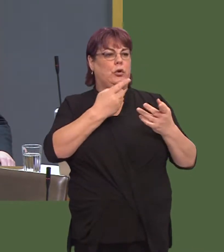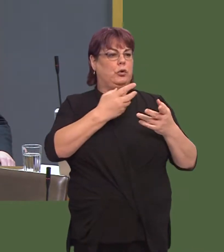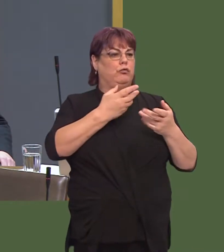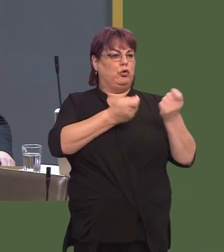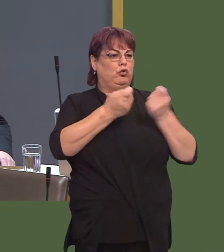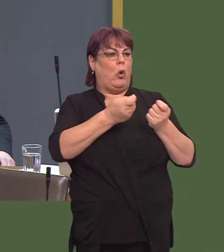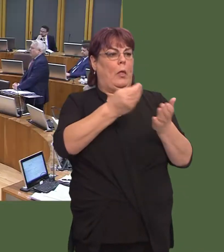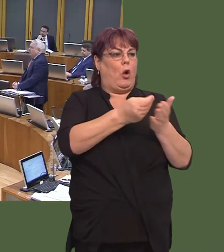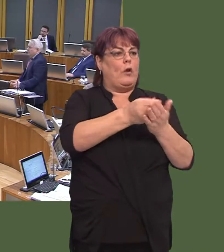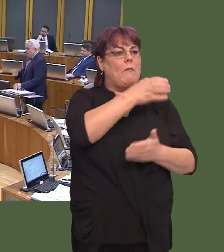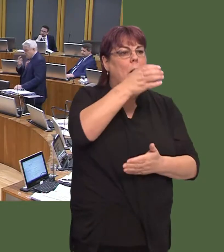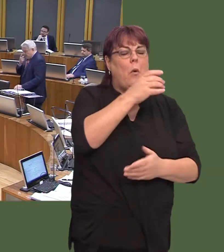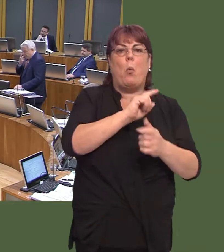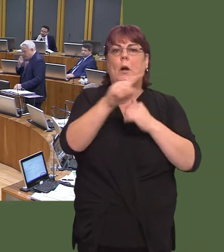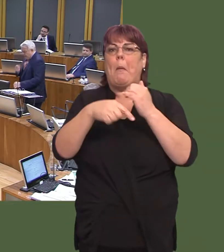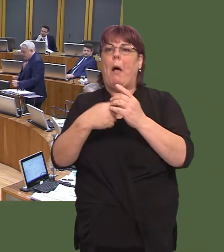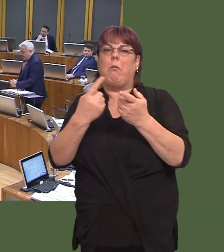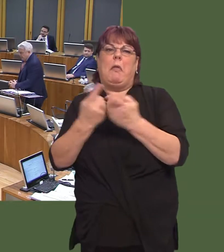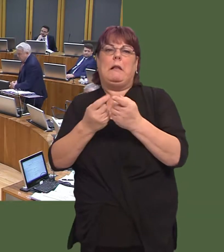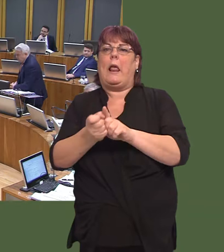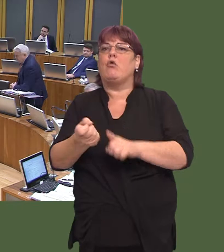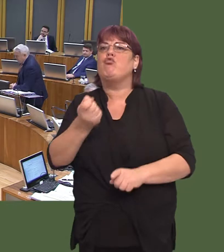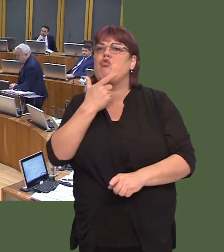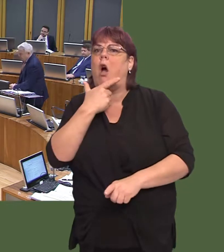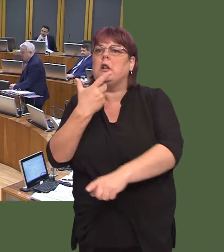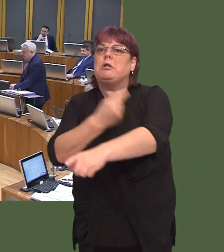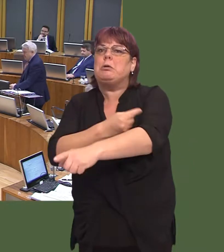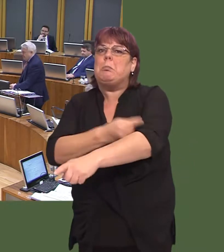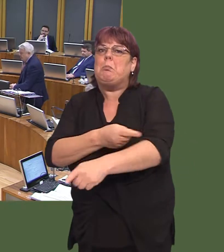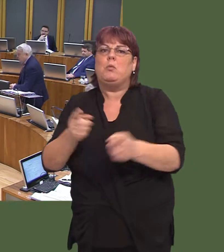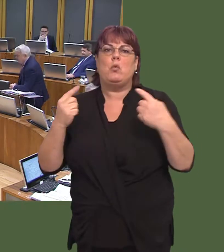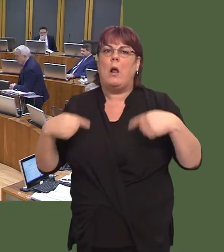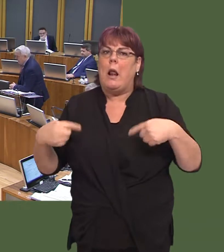Carwyn Jones: Well, we know that there will be some people, of course, who have an addiction.